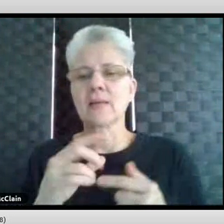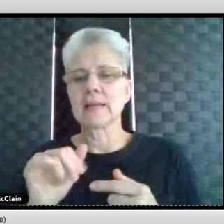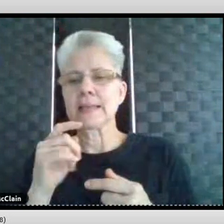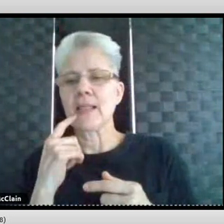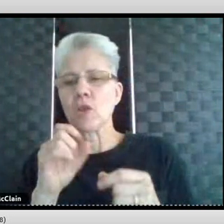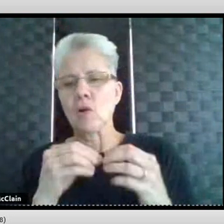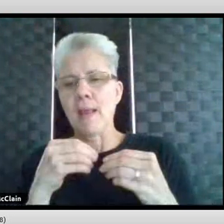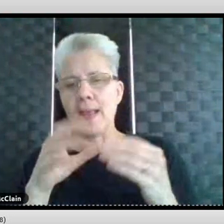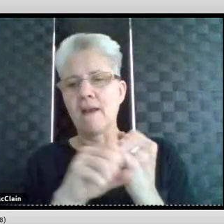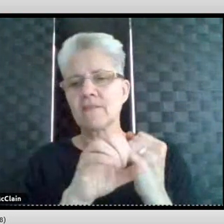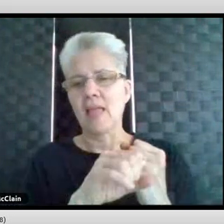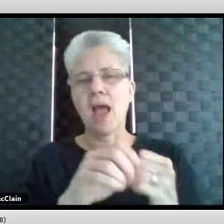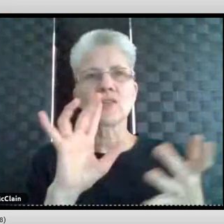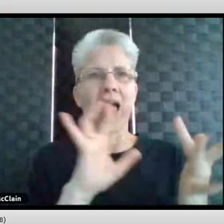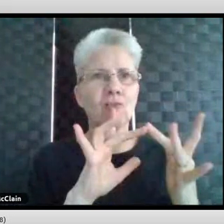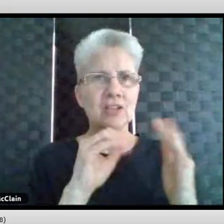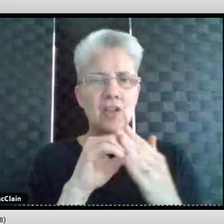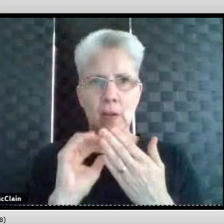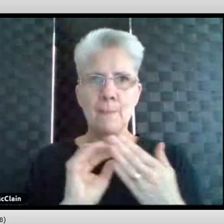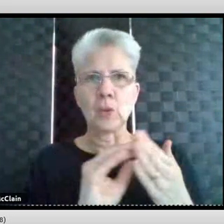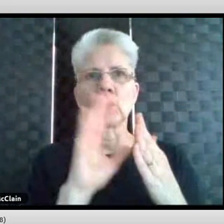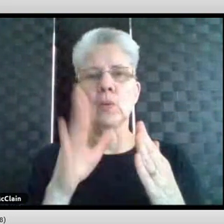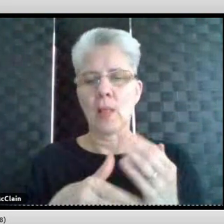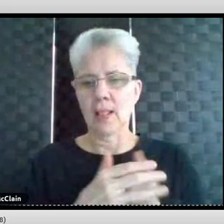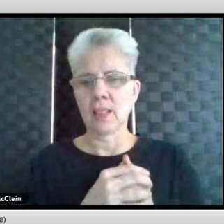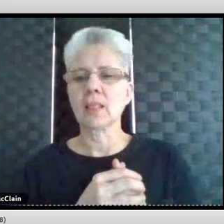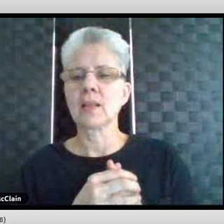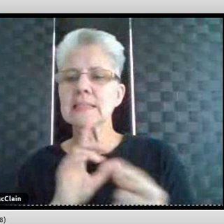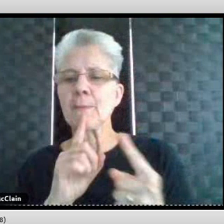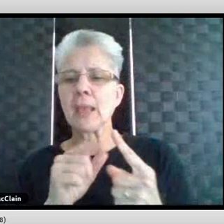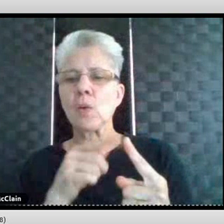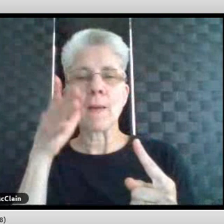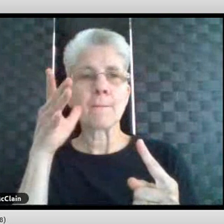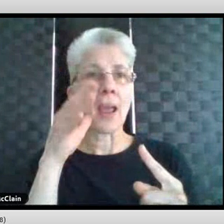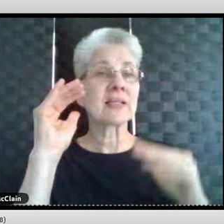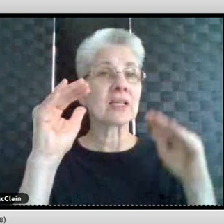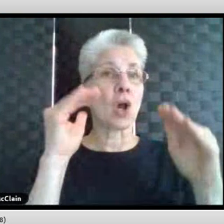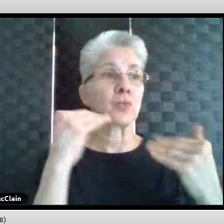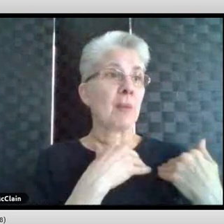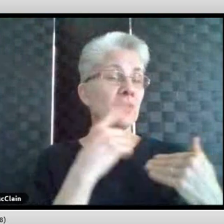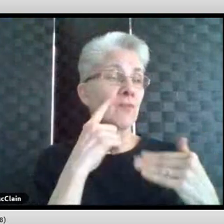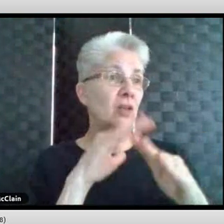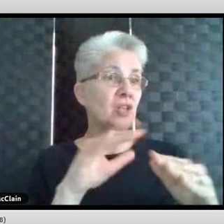do different outreach within the community, speak with parents or the adults responsible for the child about the interest in the subject" --